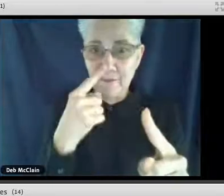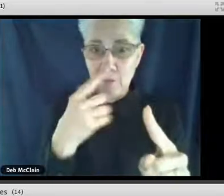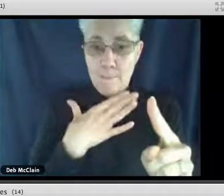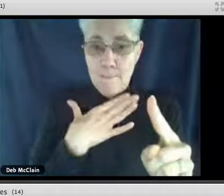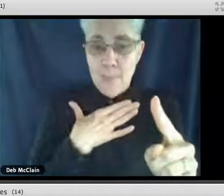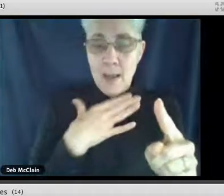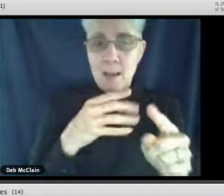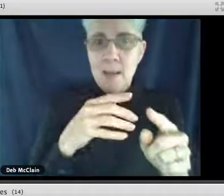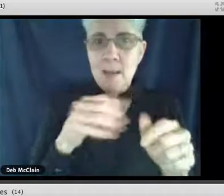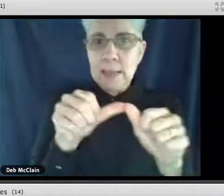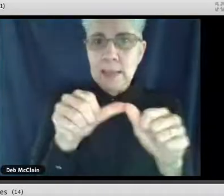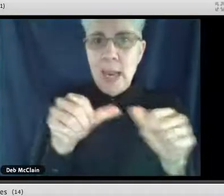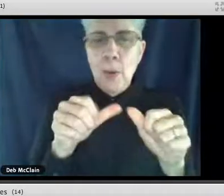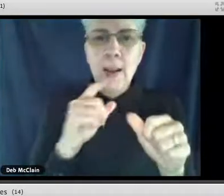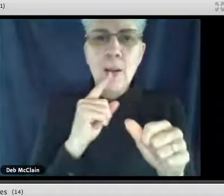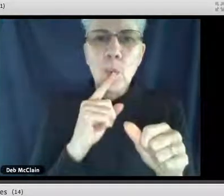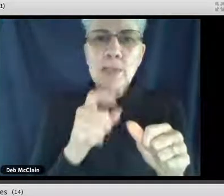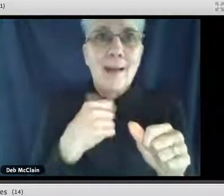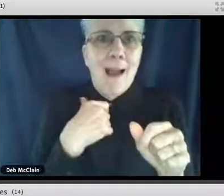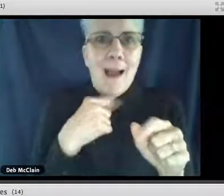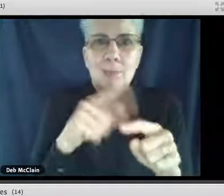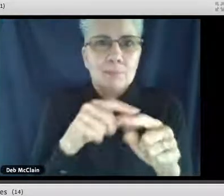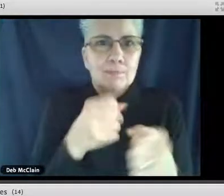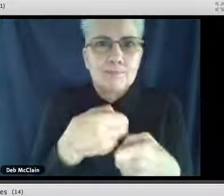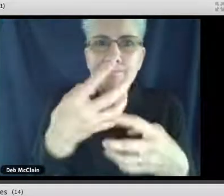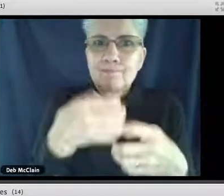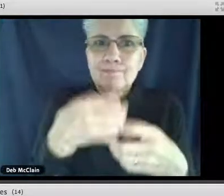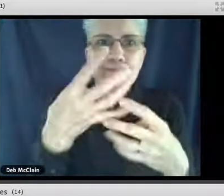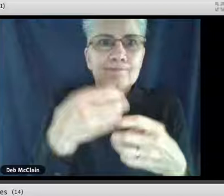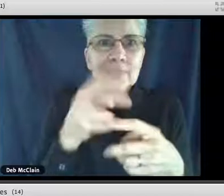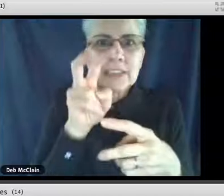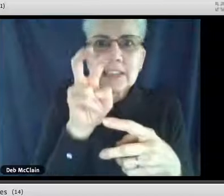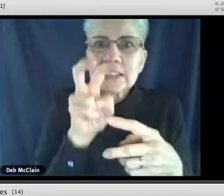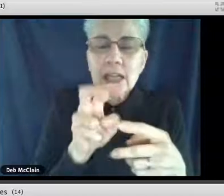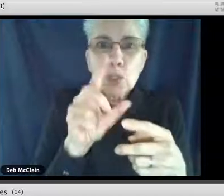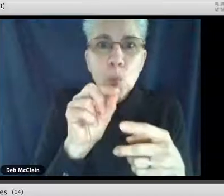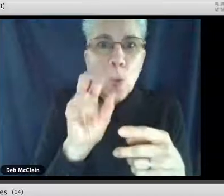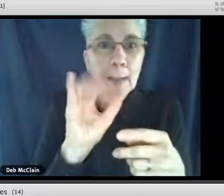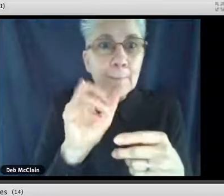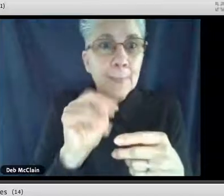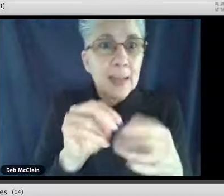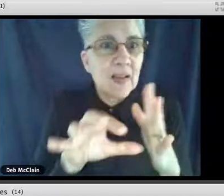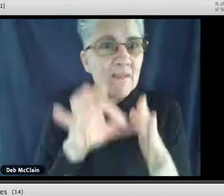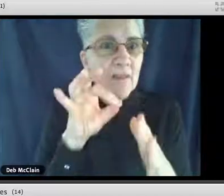I...It was like I couldn't... I was on their website for 20 minutes trying to find something. I ended up having to make an appointment